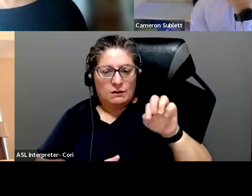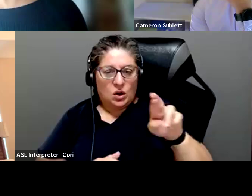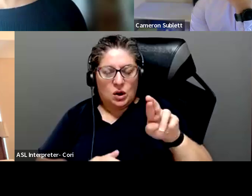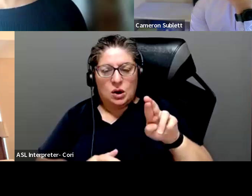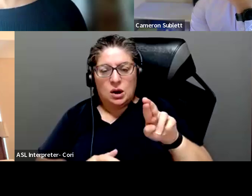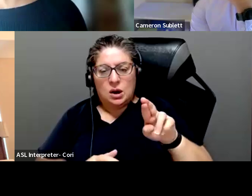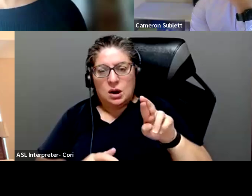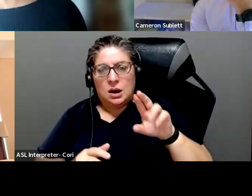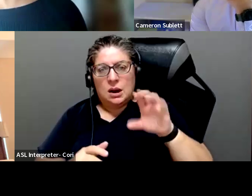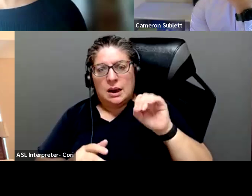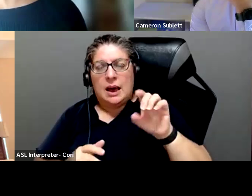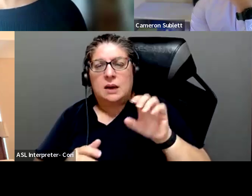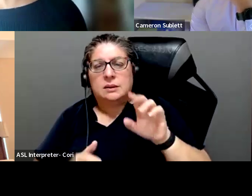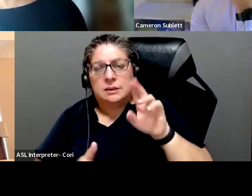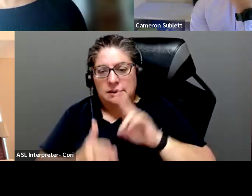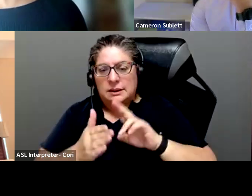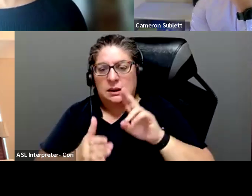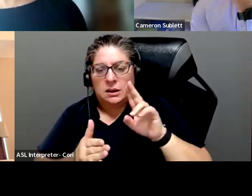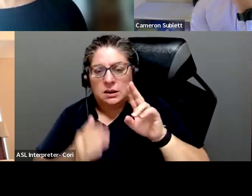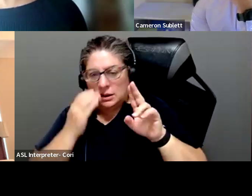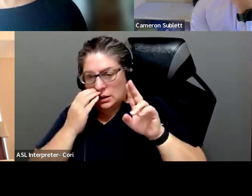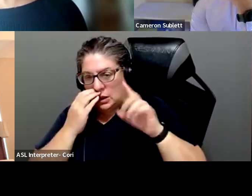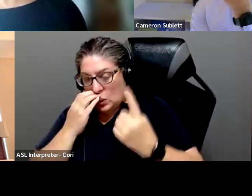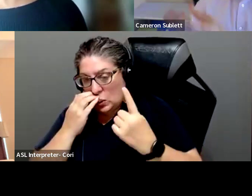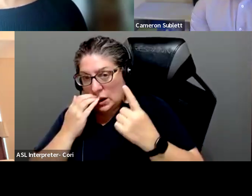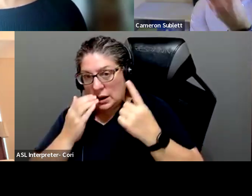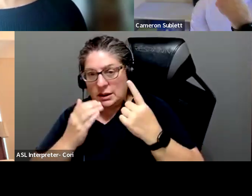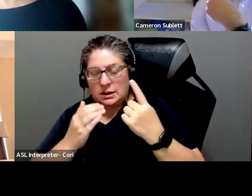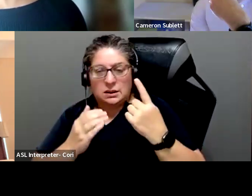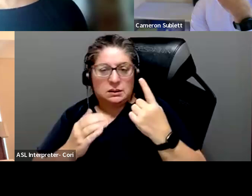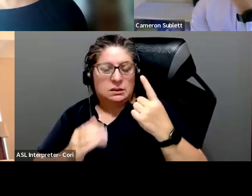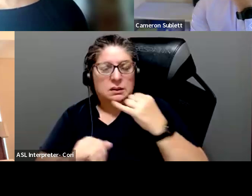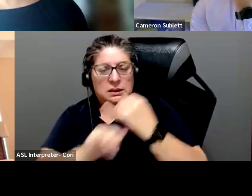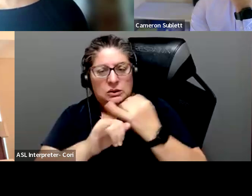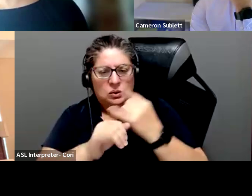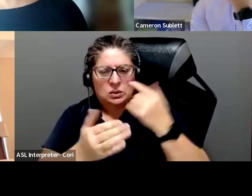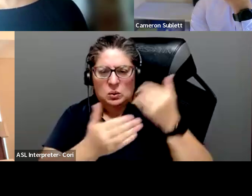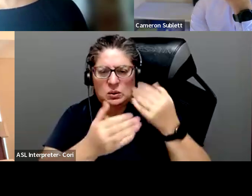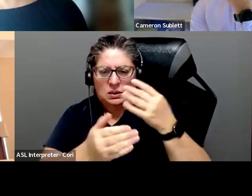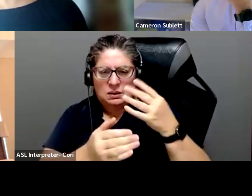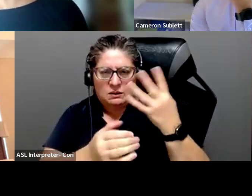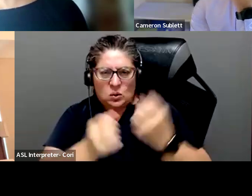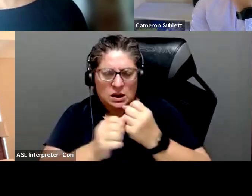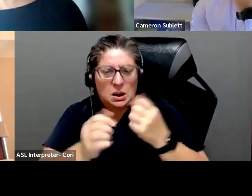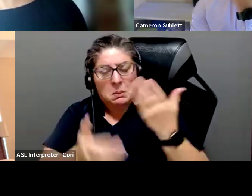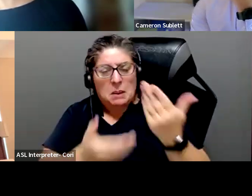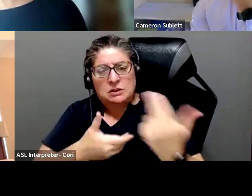Which is probably the nearest proximal for your institution. Having those folks come in over zoom and meet with students and share